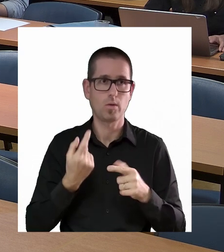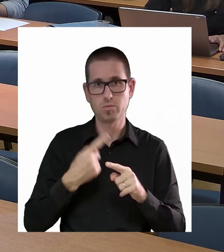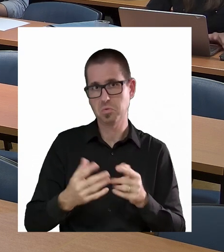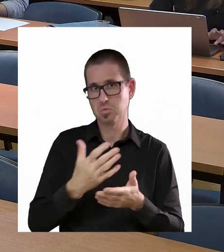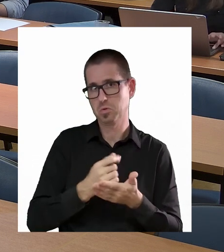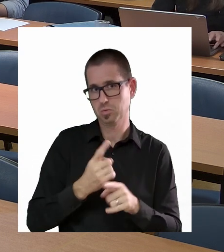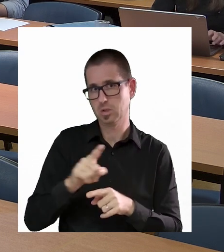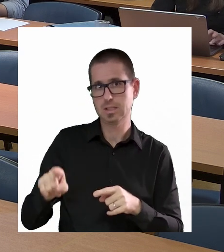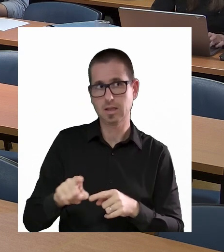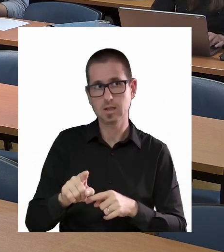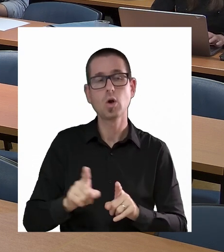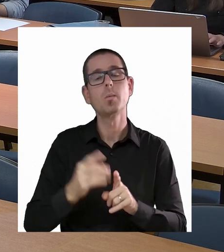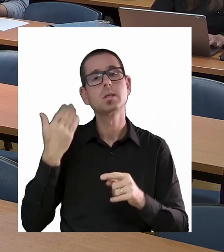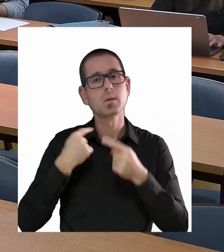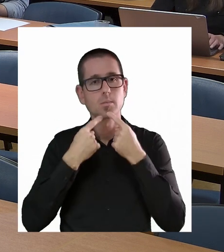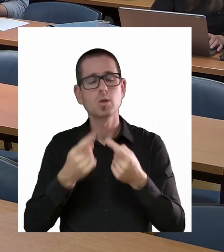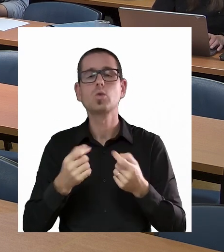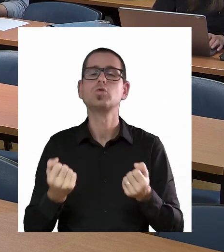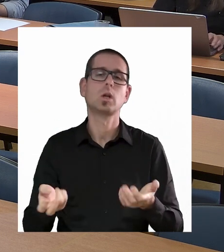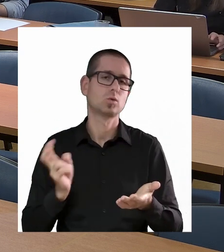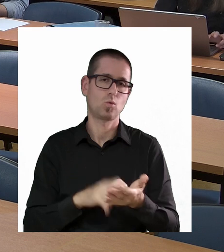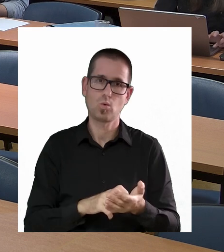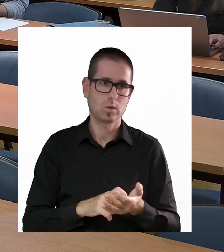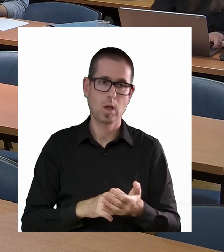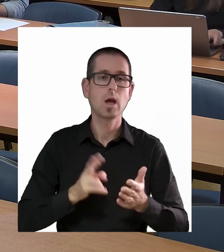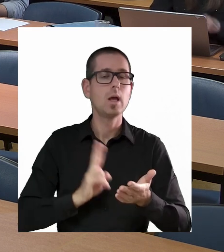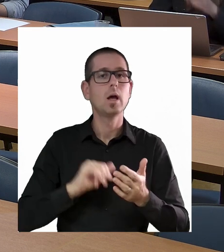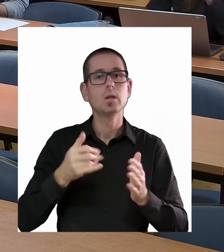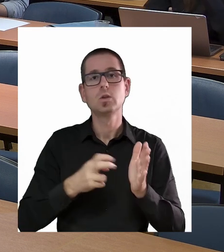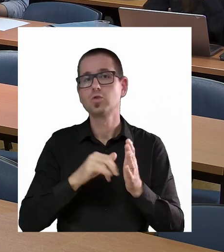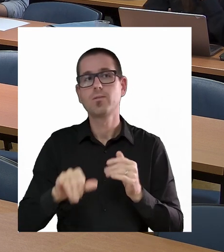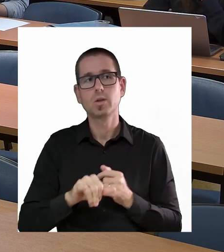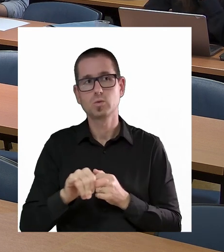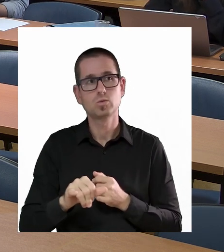But like I said, it's still very early. I guess there is some investment